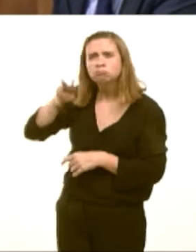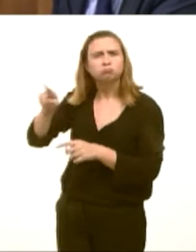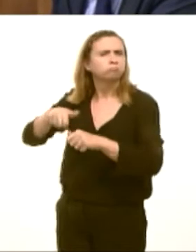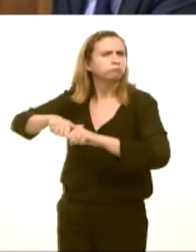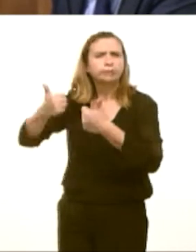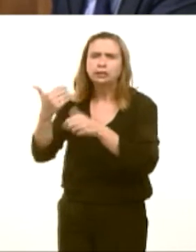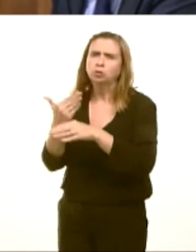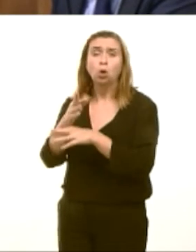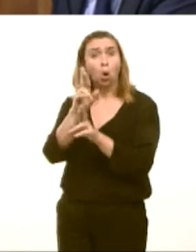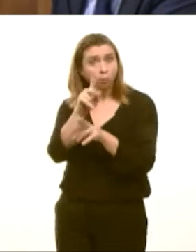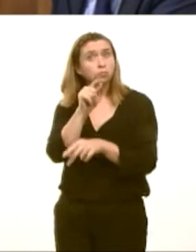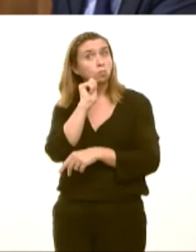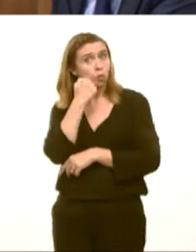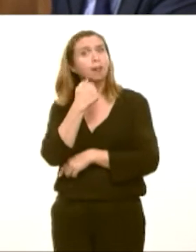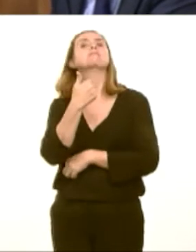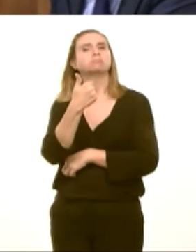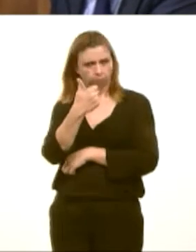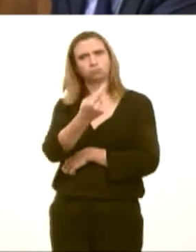I hope youíll respond affirmatively, but look forward to your answer.